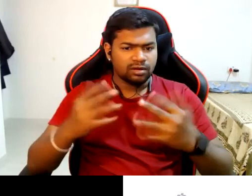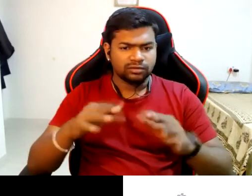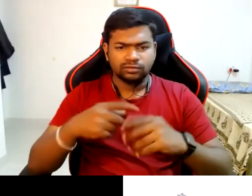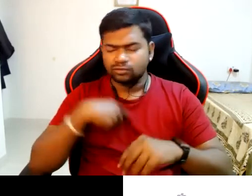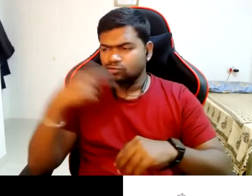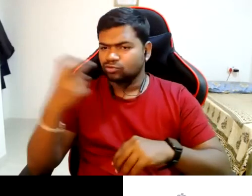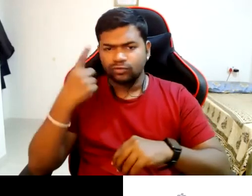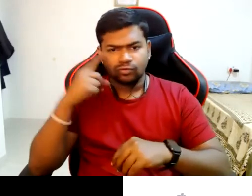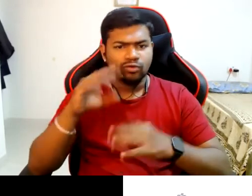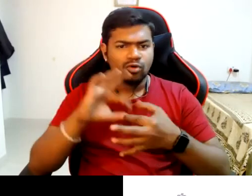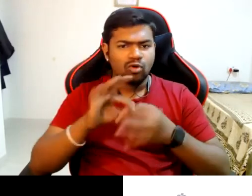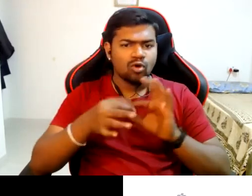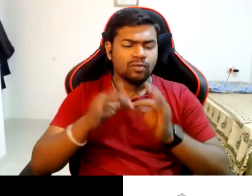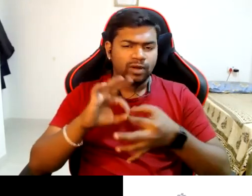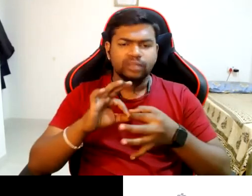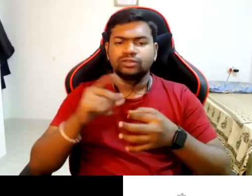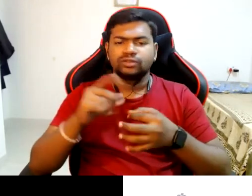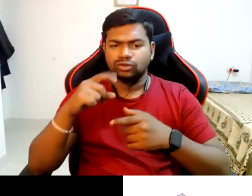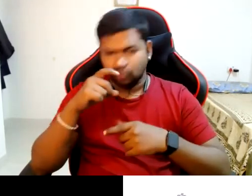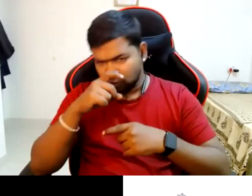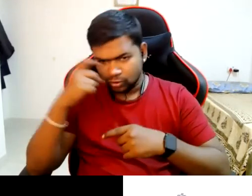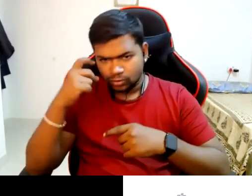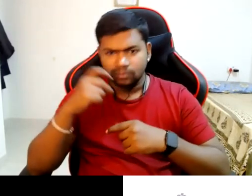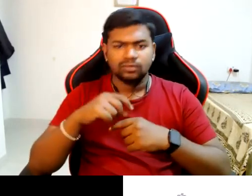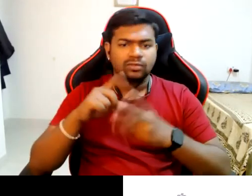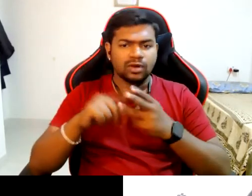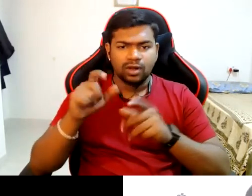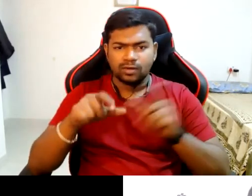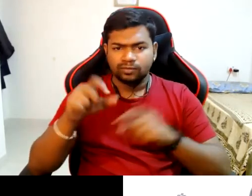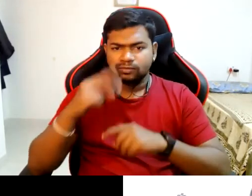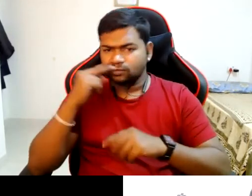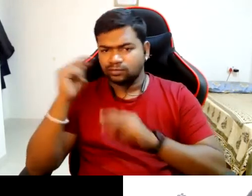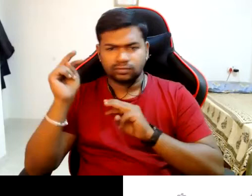I tried a few employers and almost everyone would tell me.